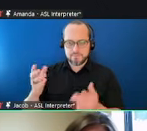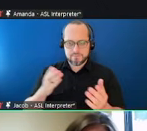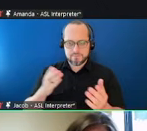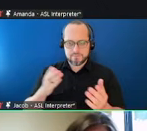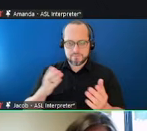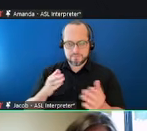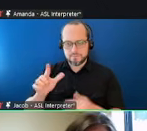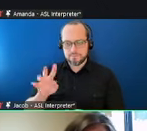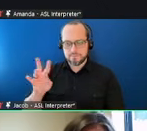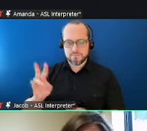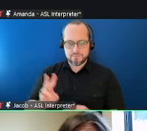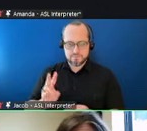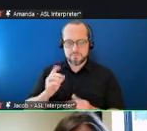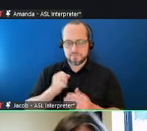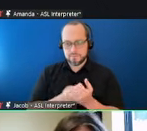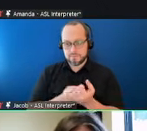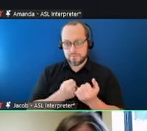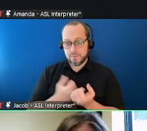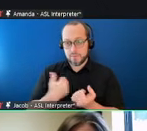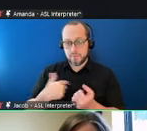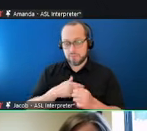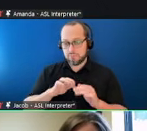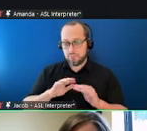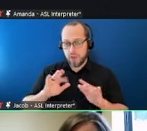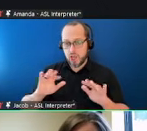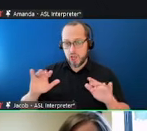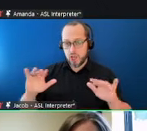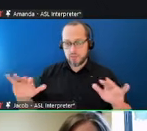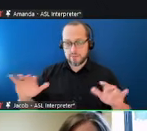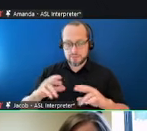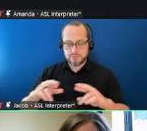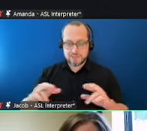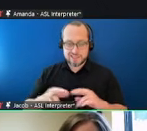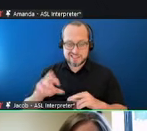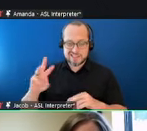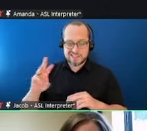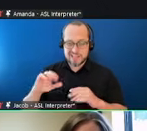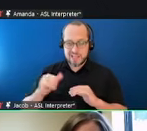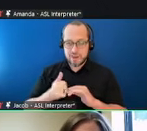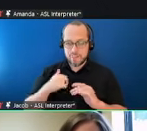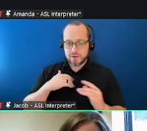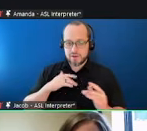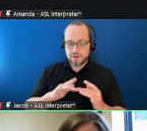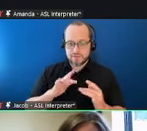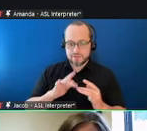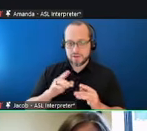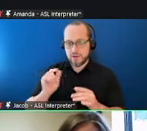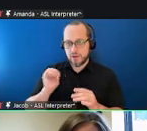support because we are so vast in region six. We need ways to keep up with with our patients.